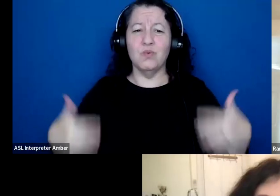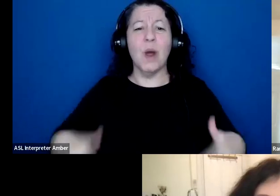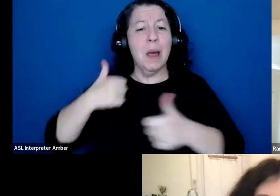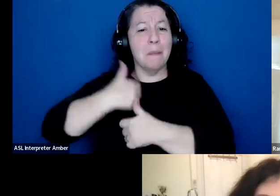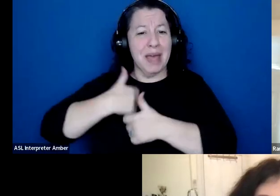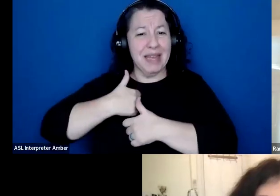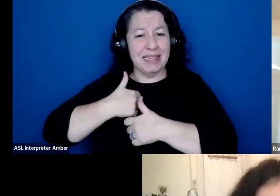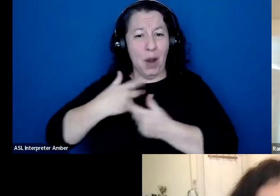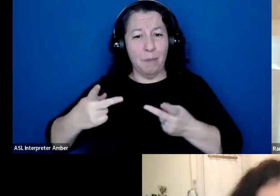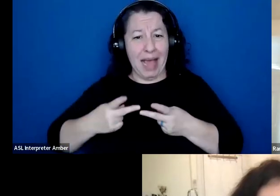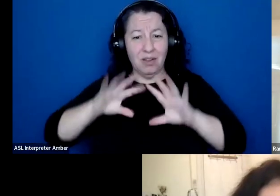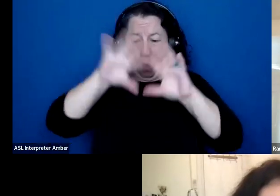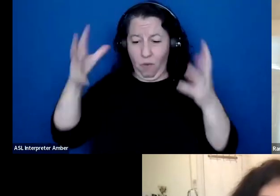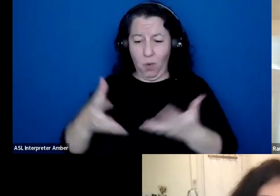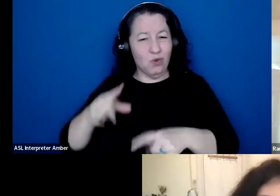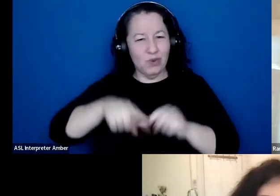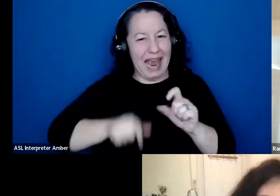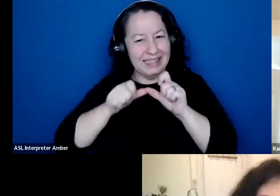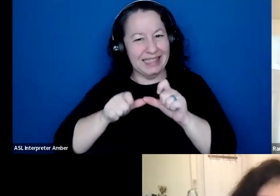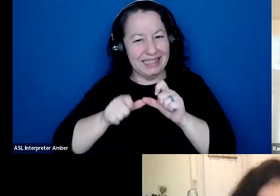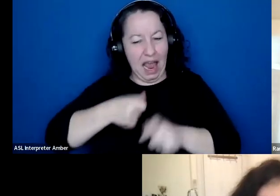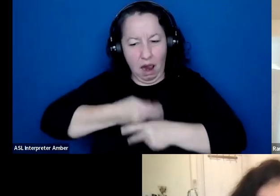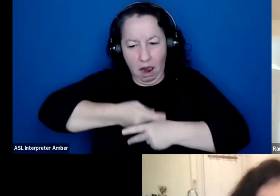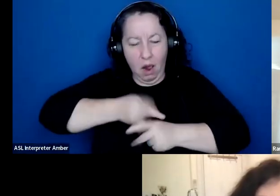the world is unsustainable and that, yes, they need to be shut down.